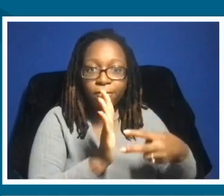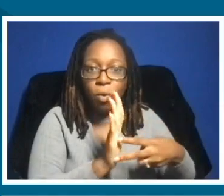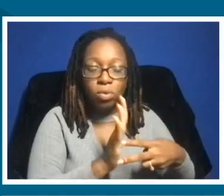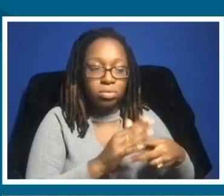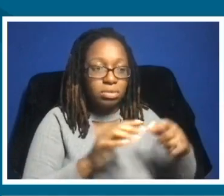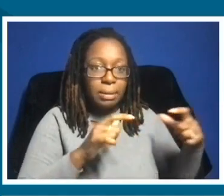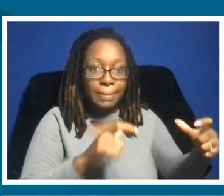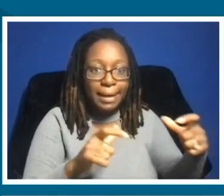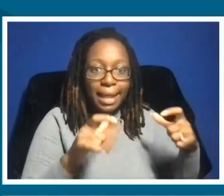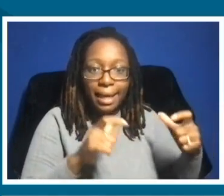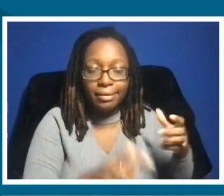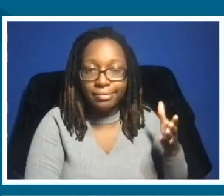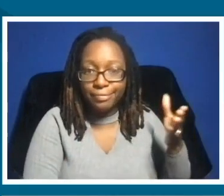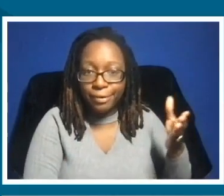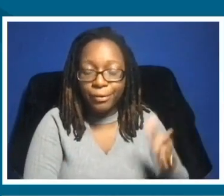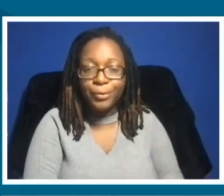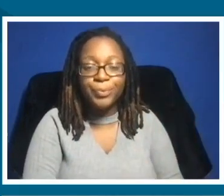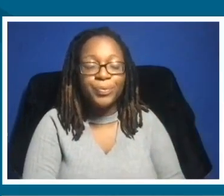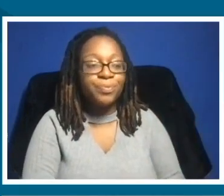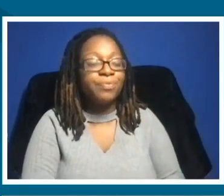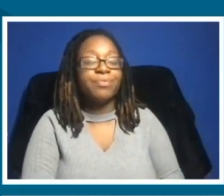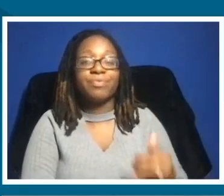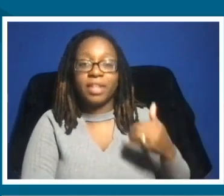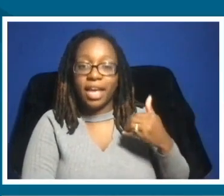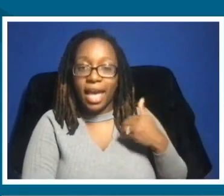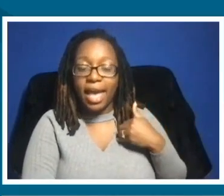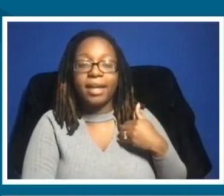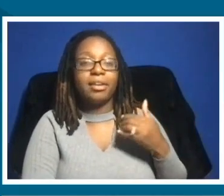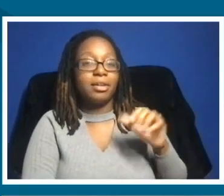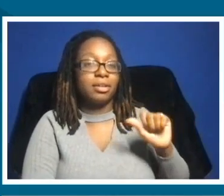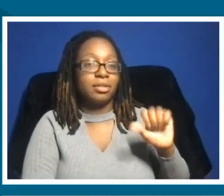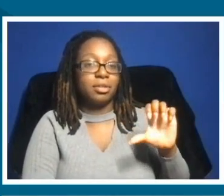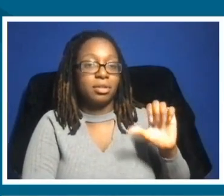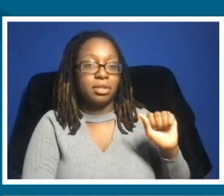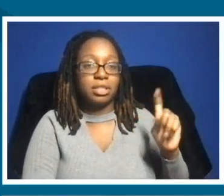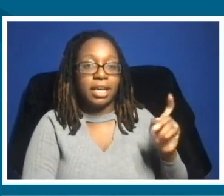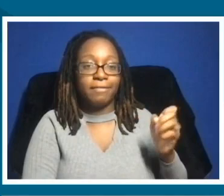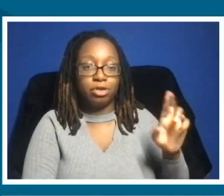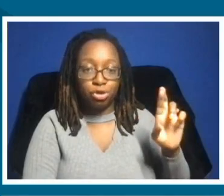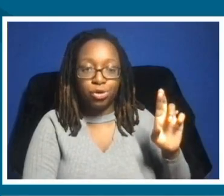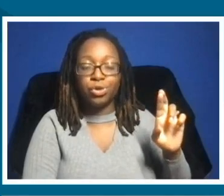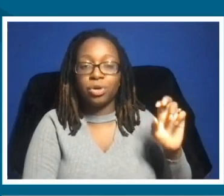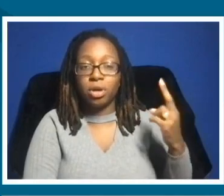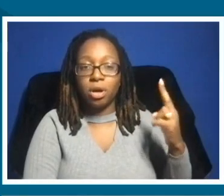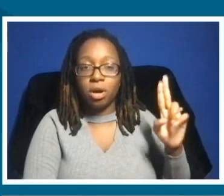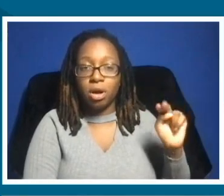there was a scavenger hunt